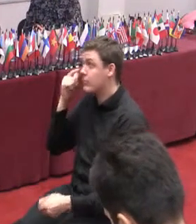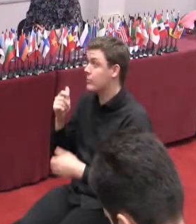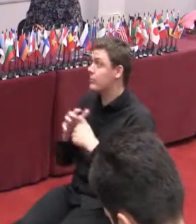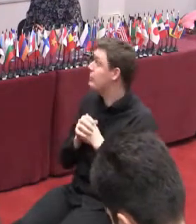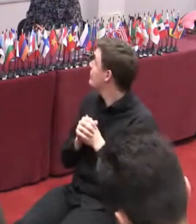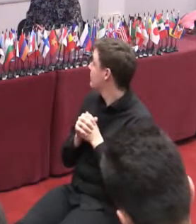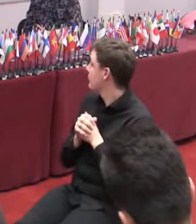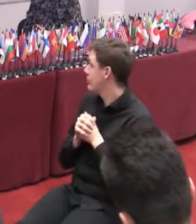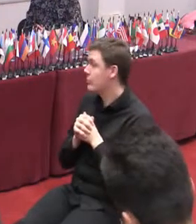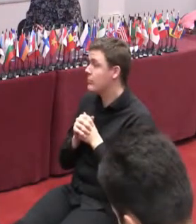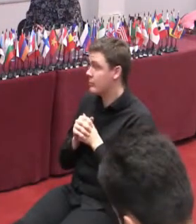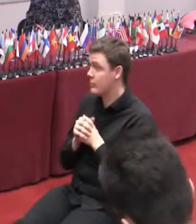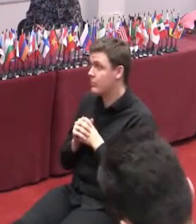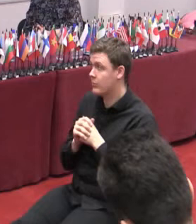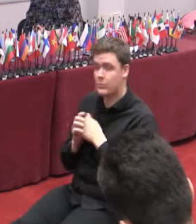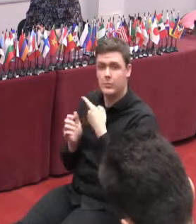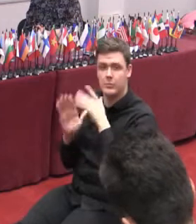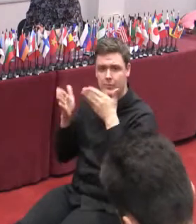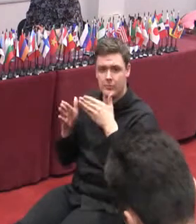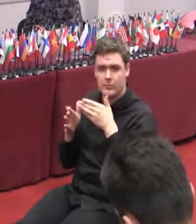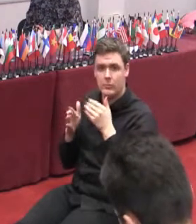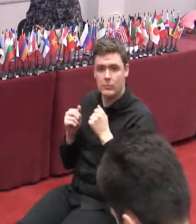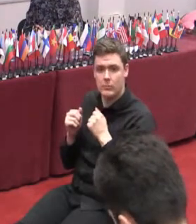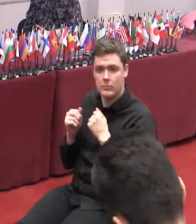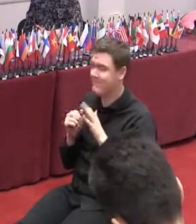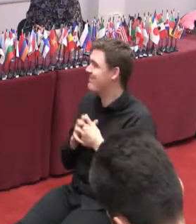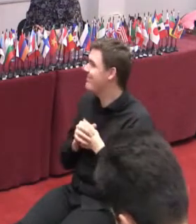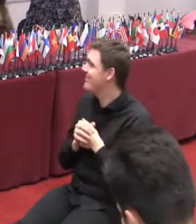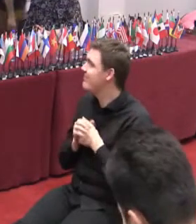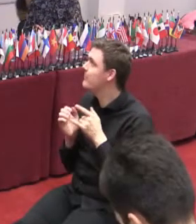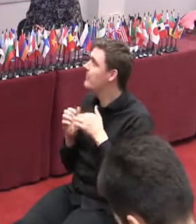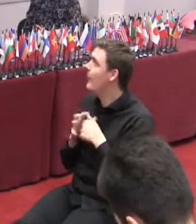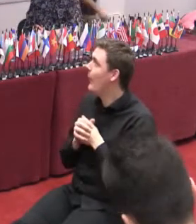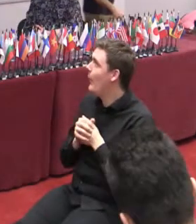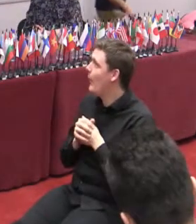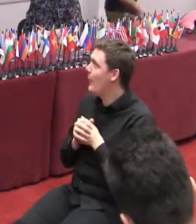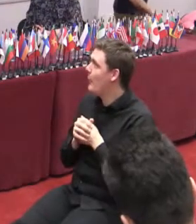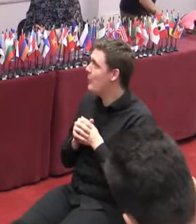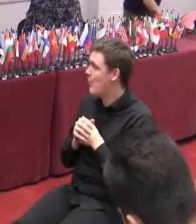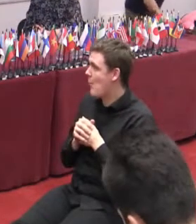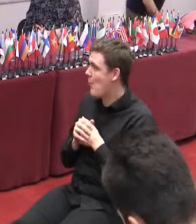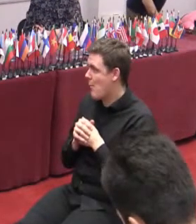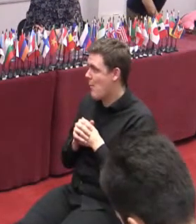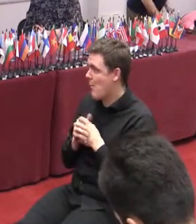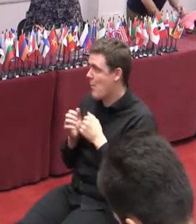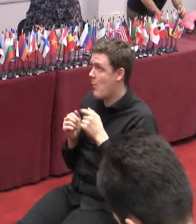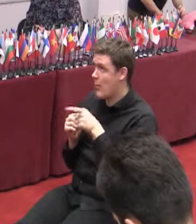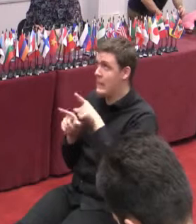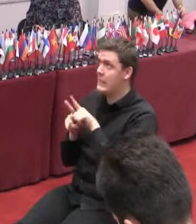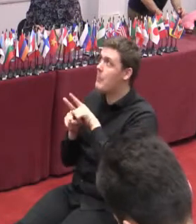disabled people who were in care. There were going to be investigations for one type of people and not for others.